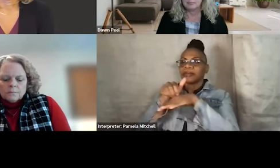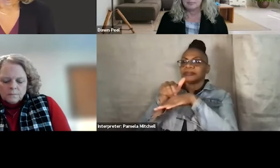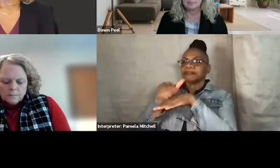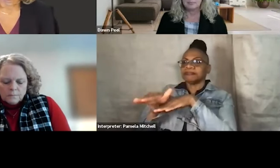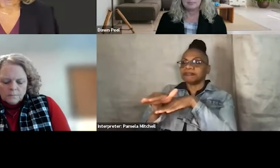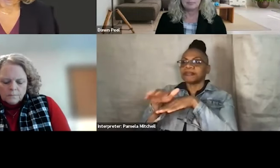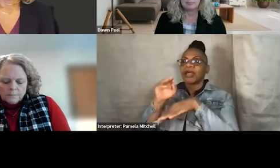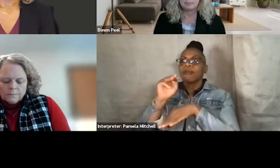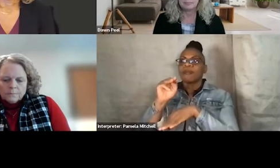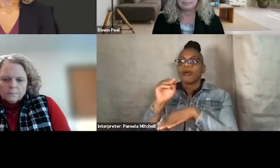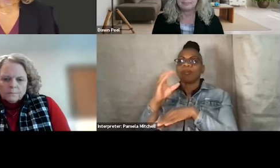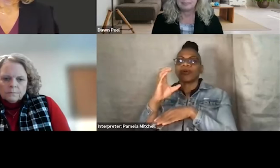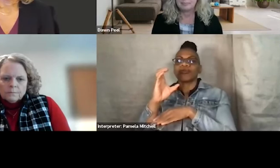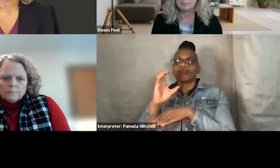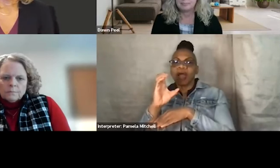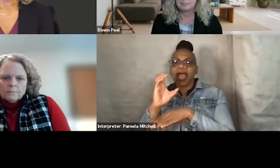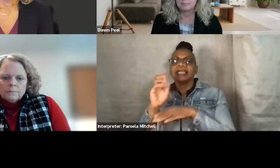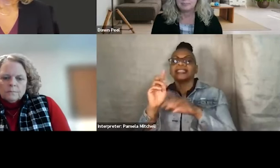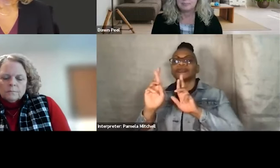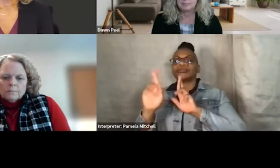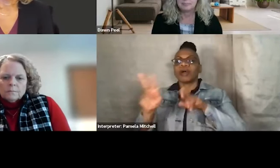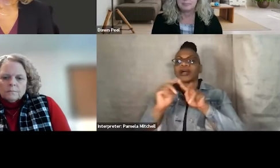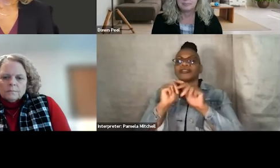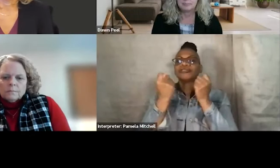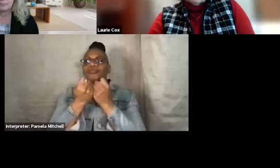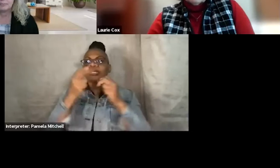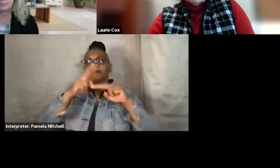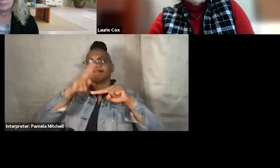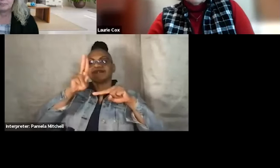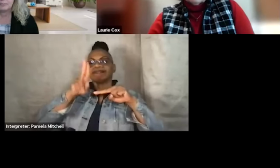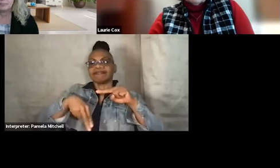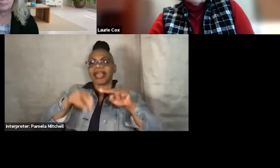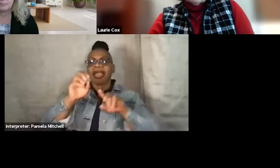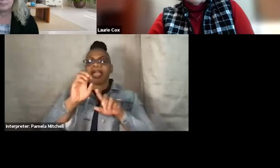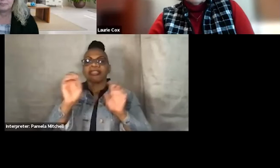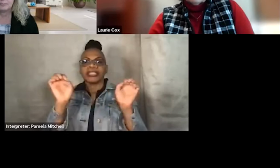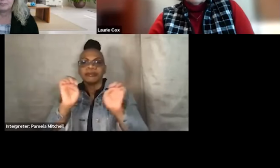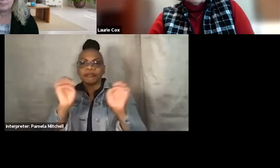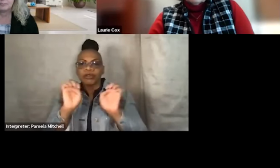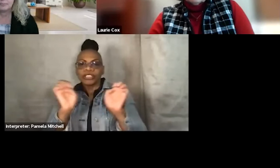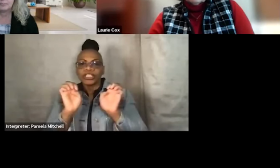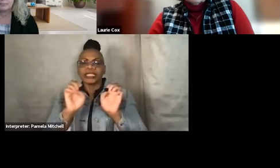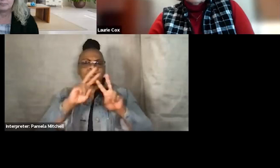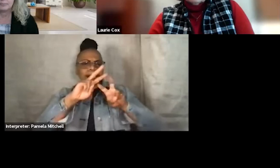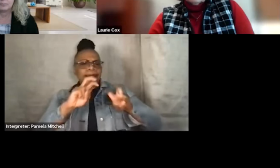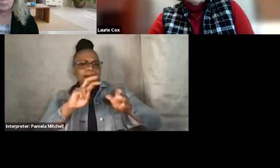to help deescalate the crisis and assess the individual for the right level of care. Once they get the call,